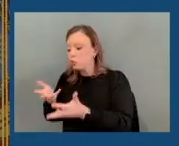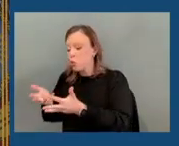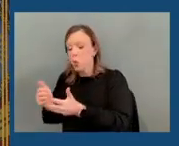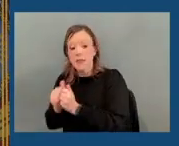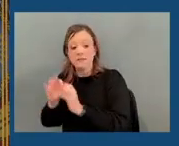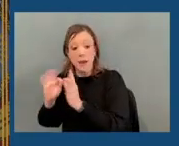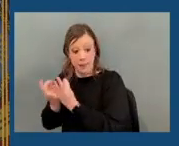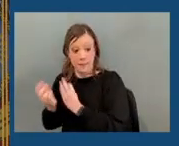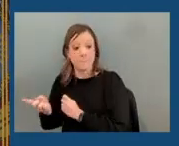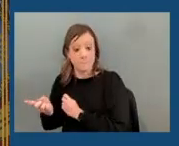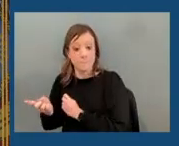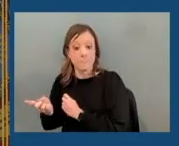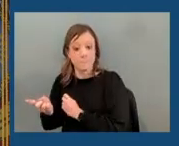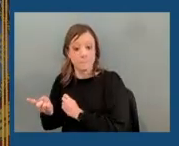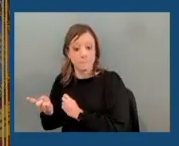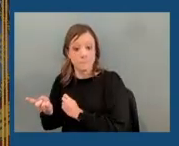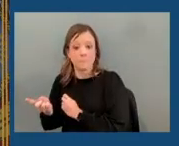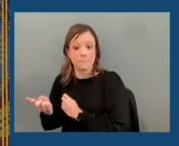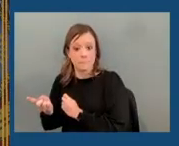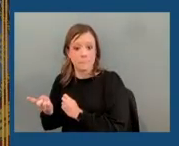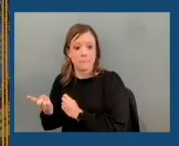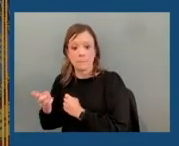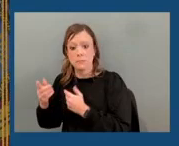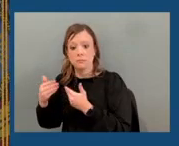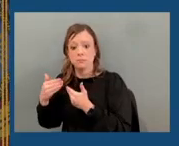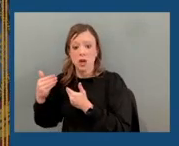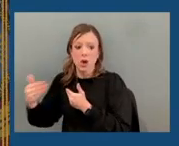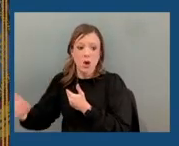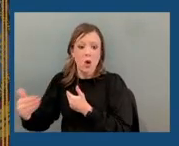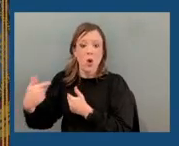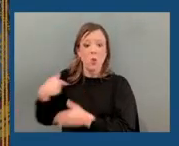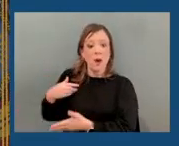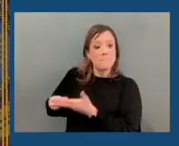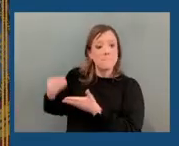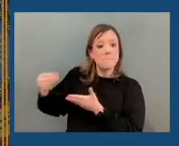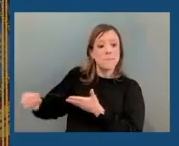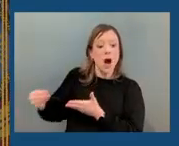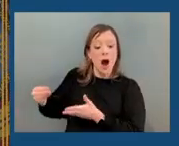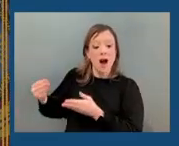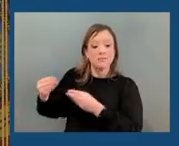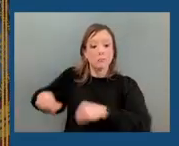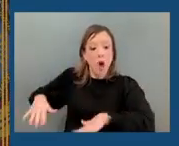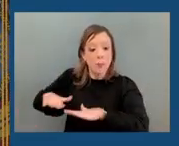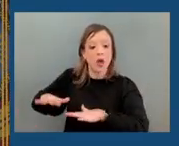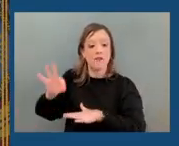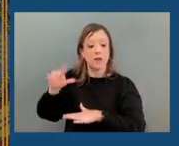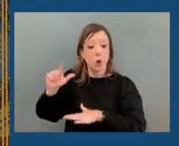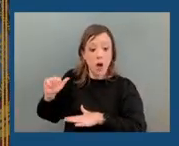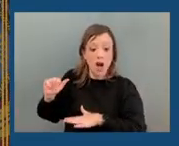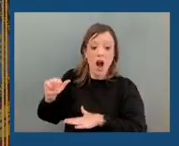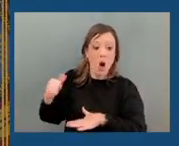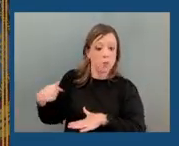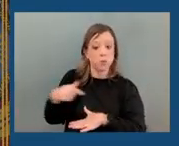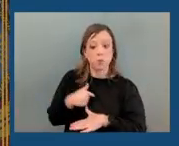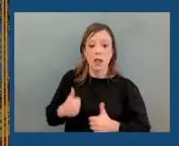We turned the page bought property in Florida and we were living our life. However, when this offer came from the governor